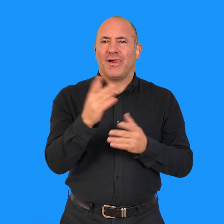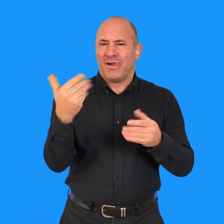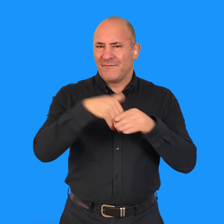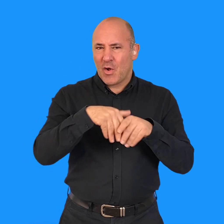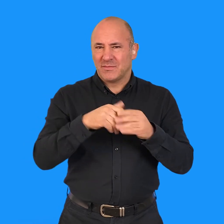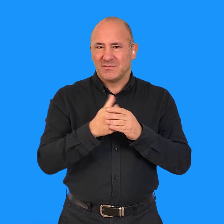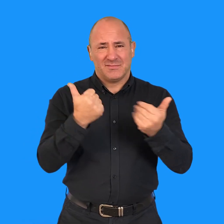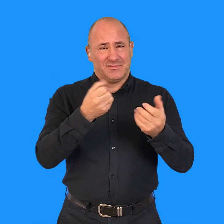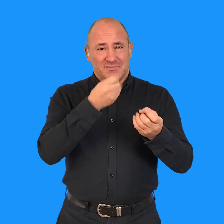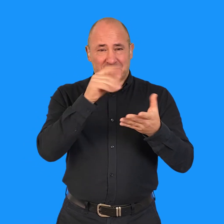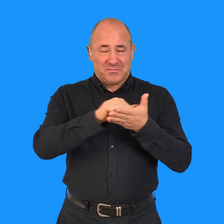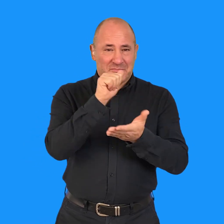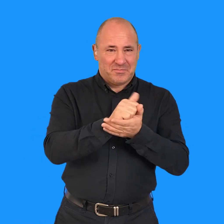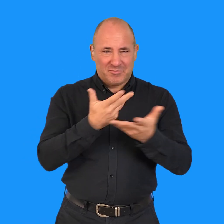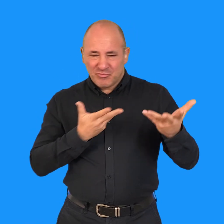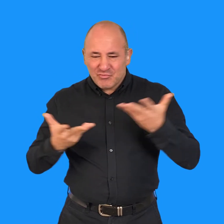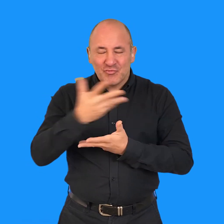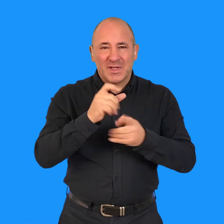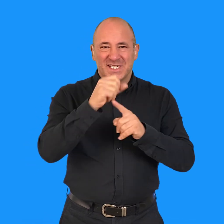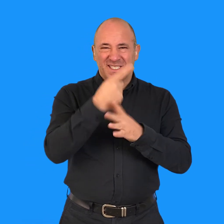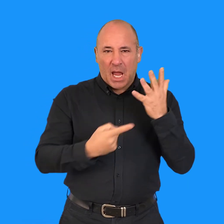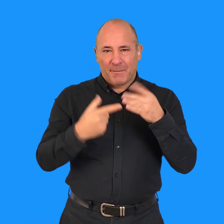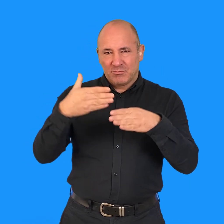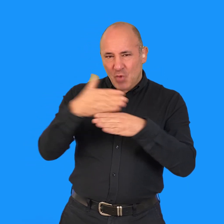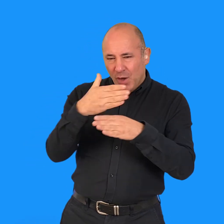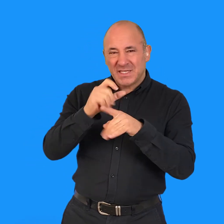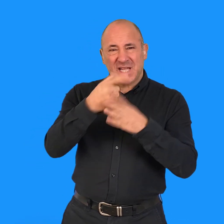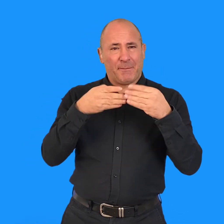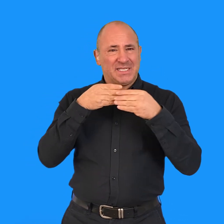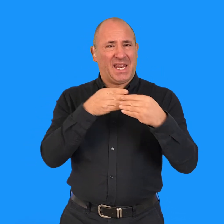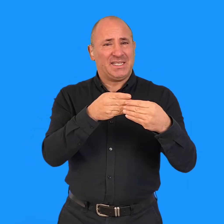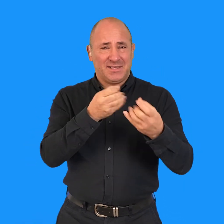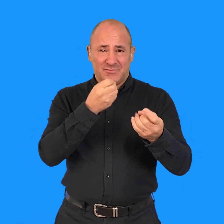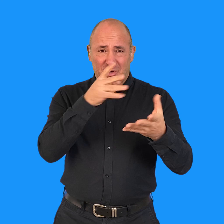It's been really great to have a proper discussion amongst disabled practitioners and disabled leaders.